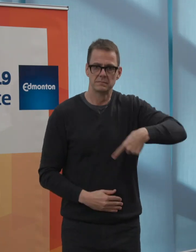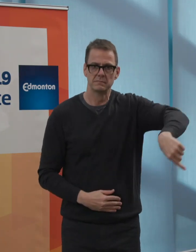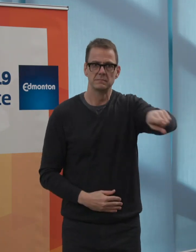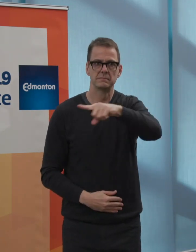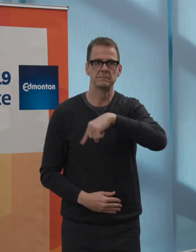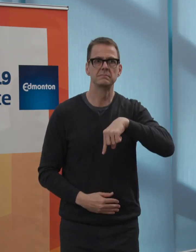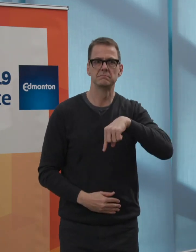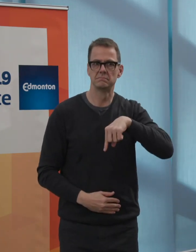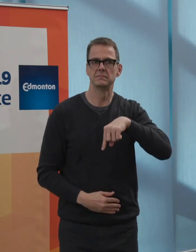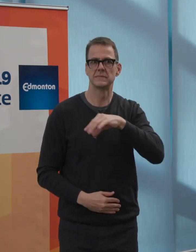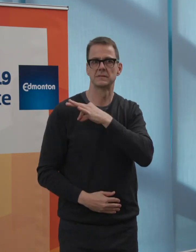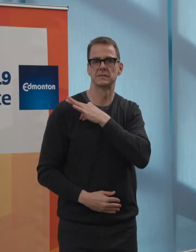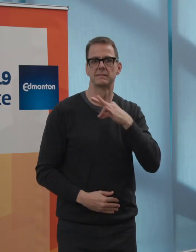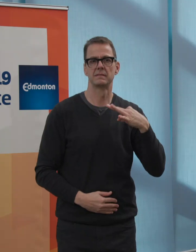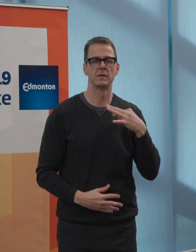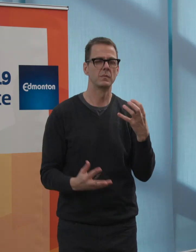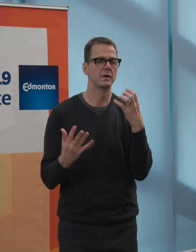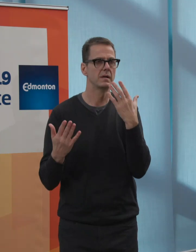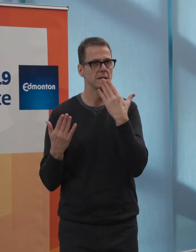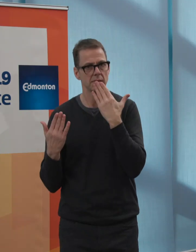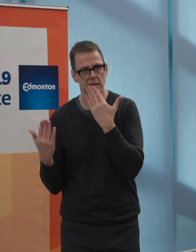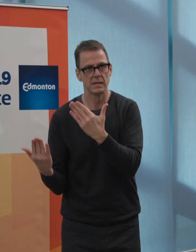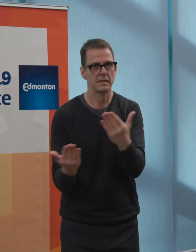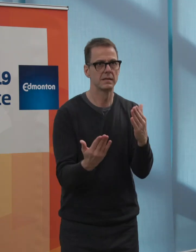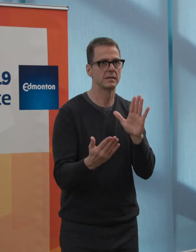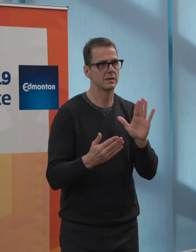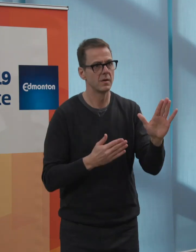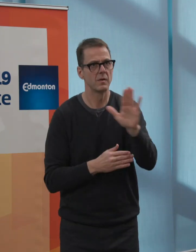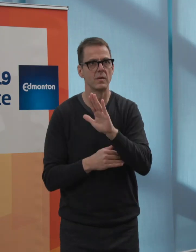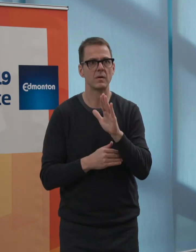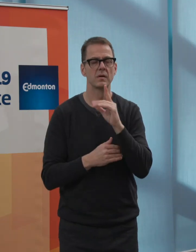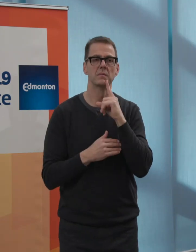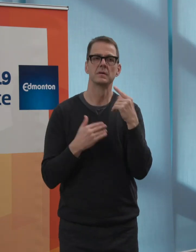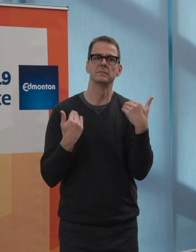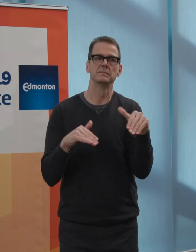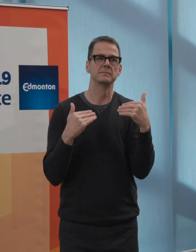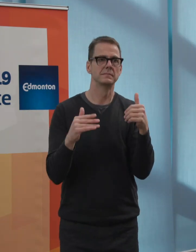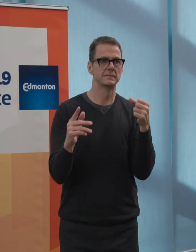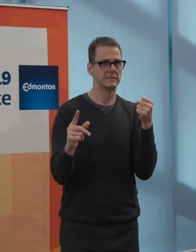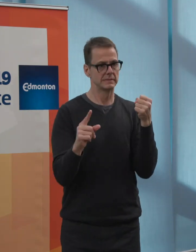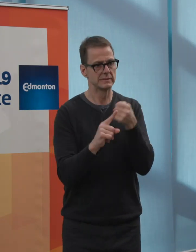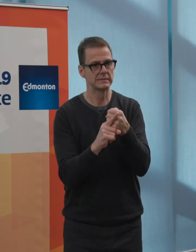they make each and every day and this decision in no way reflects their hard